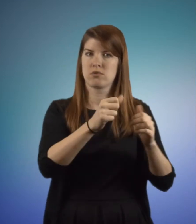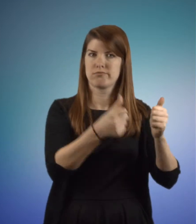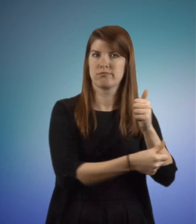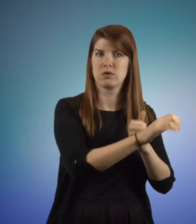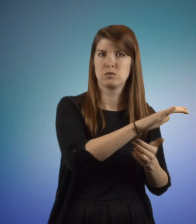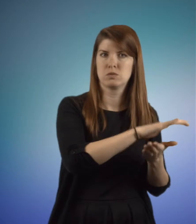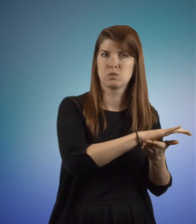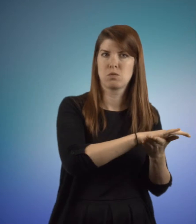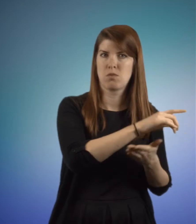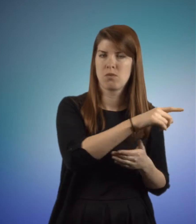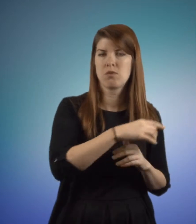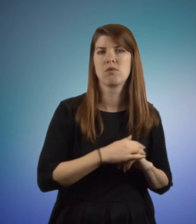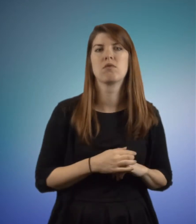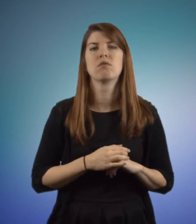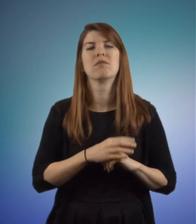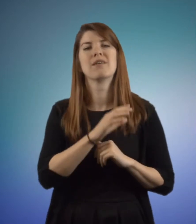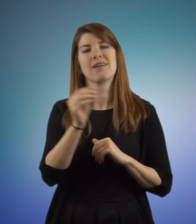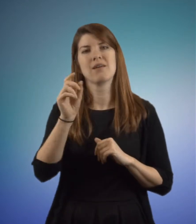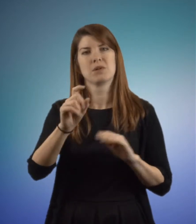And it must be provided at no cost to parents.